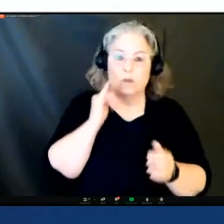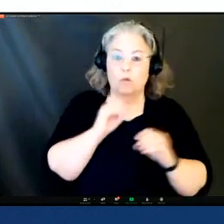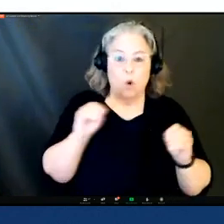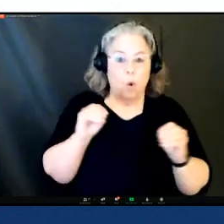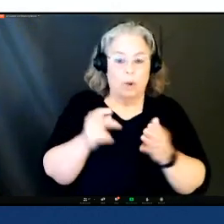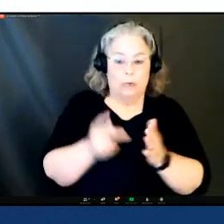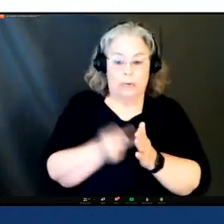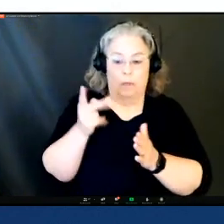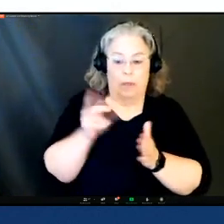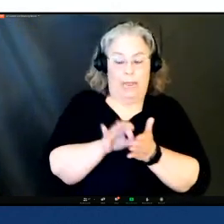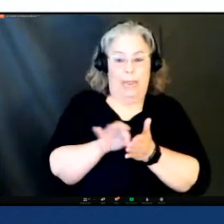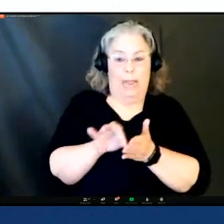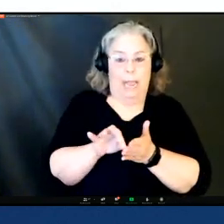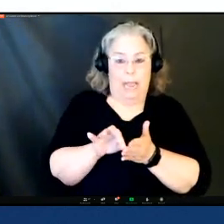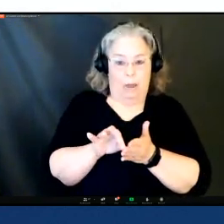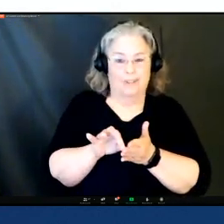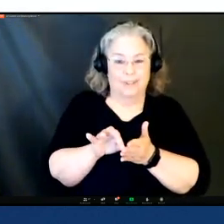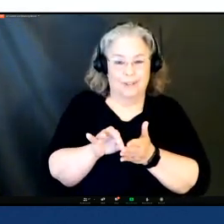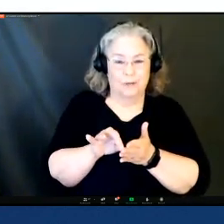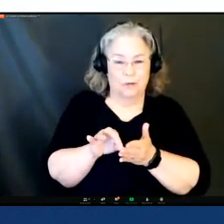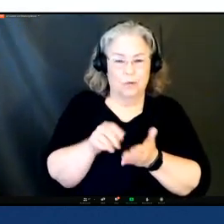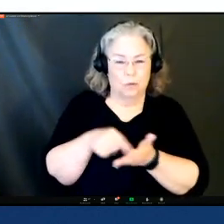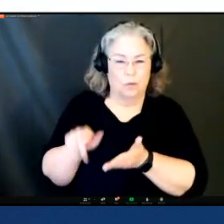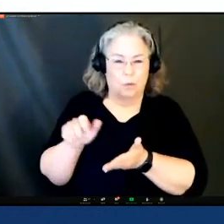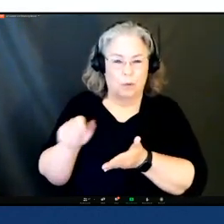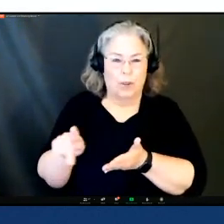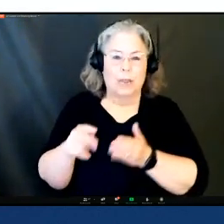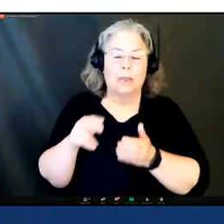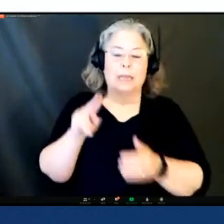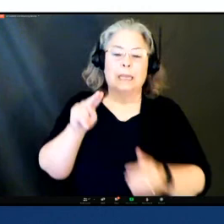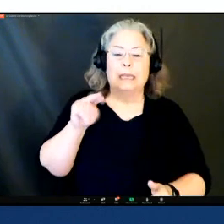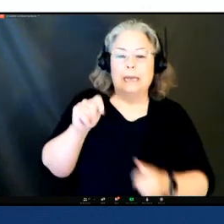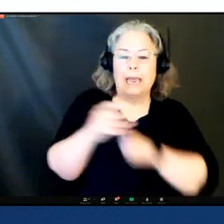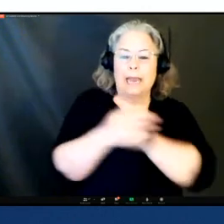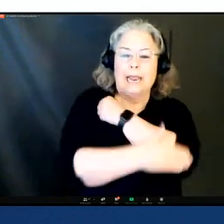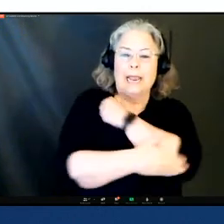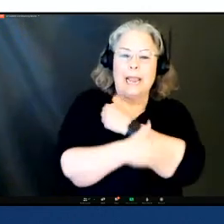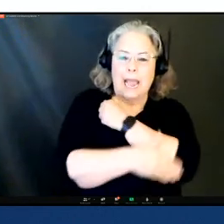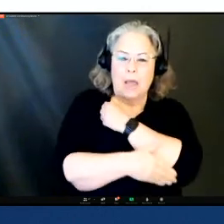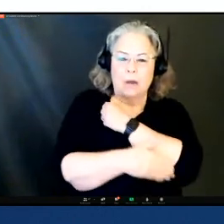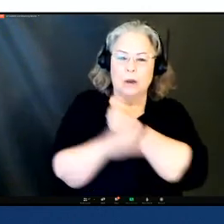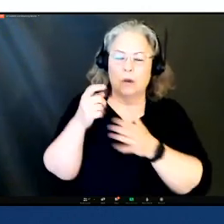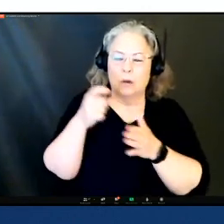Net counting cost is a term we used to refer to the use of discretionary resources in the general fund.